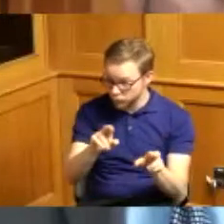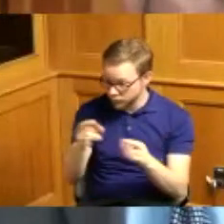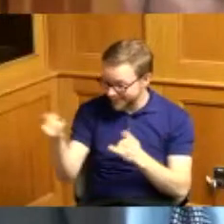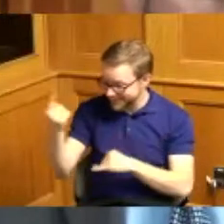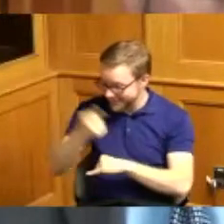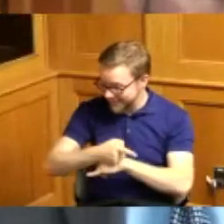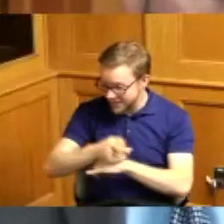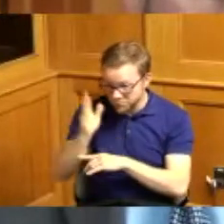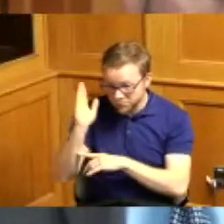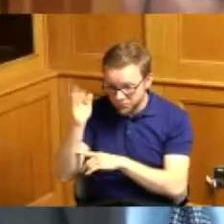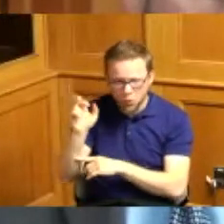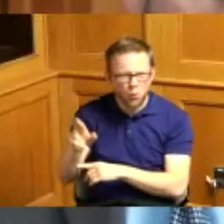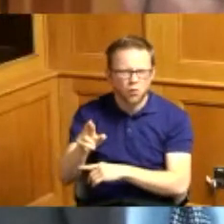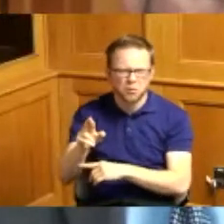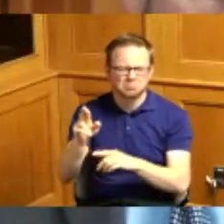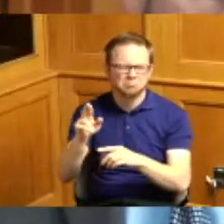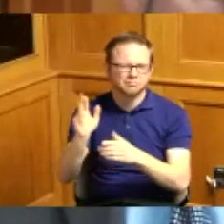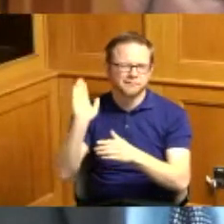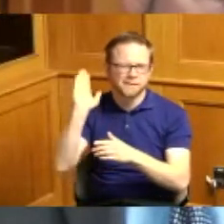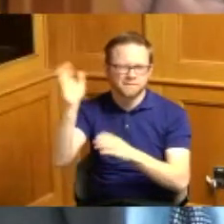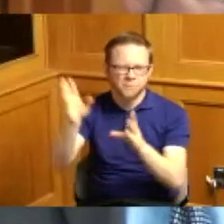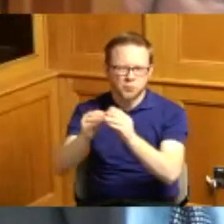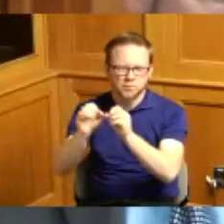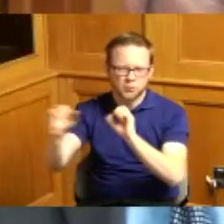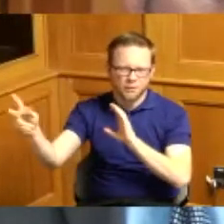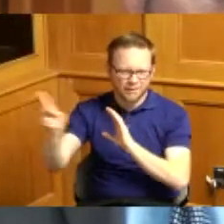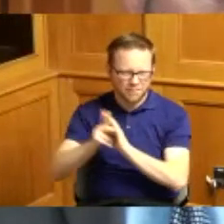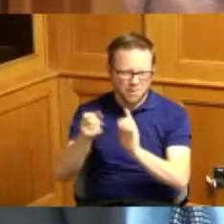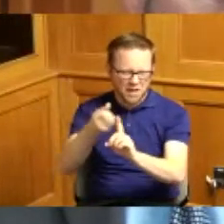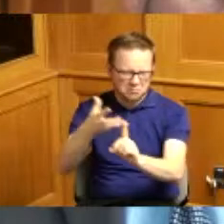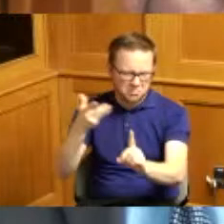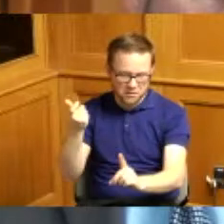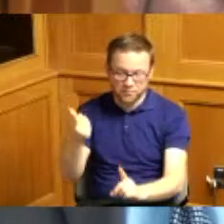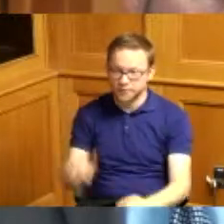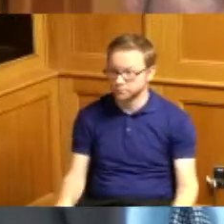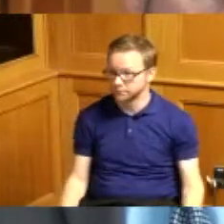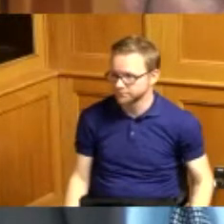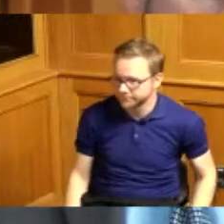can come back at a different meeting and and just expound up upon it a little bit sure sure I think